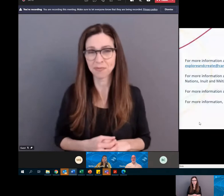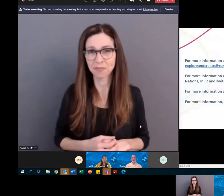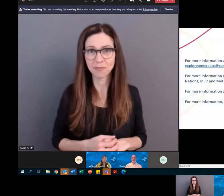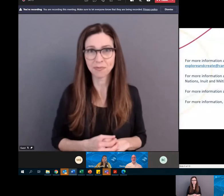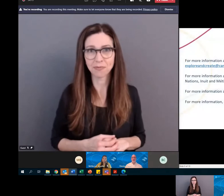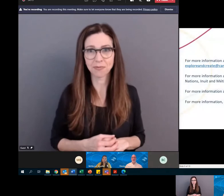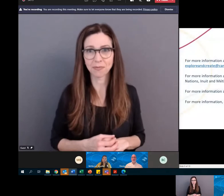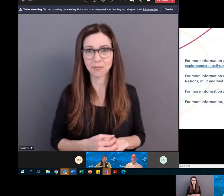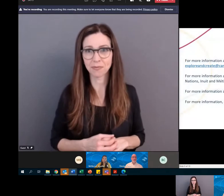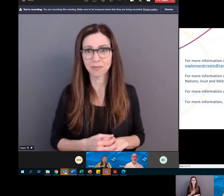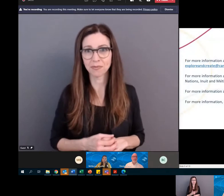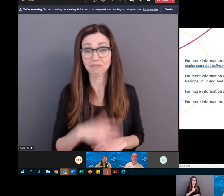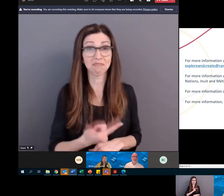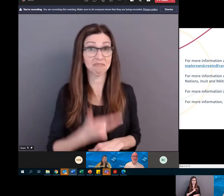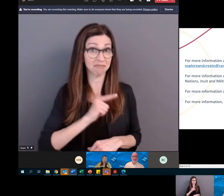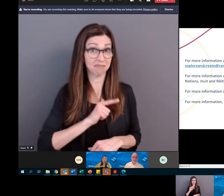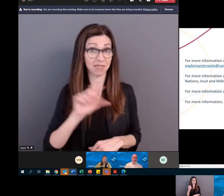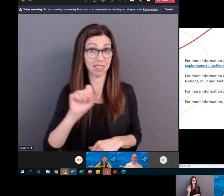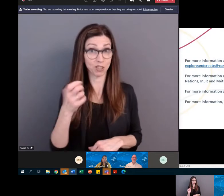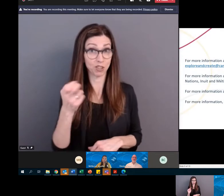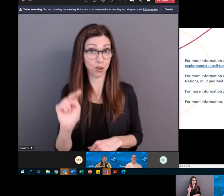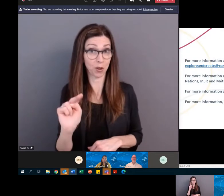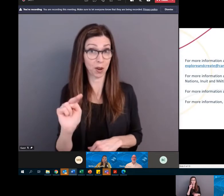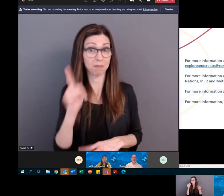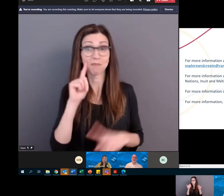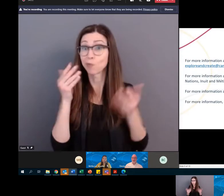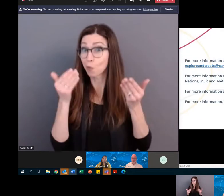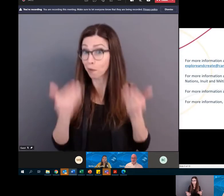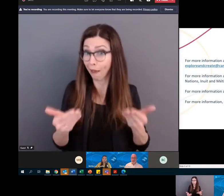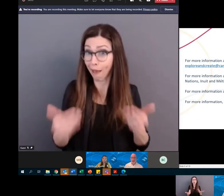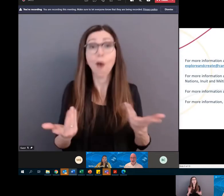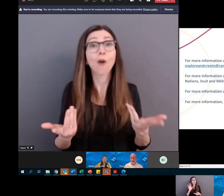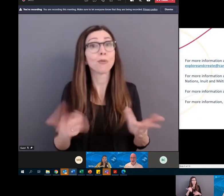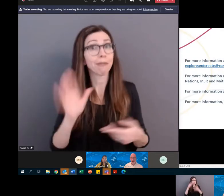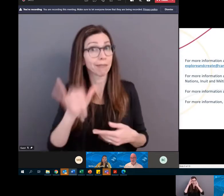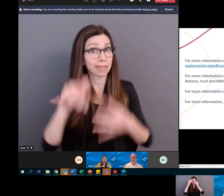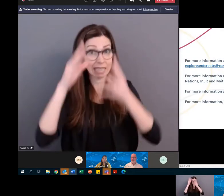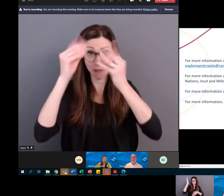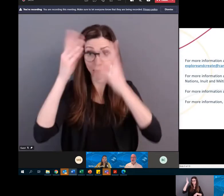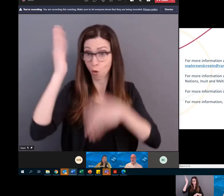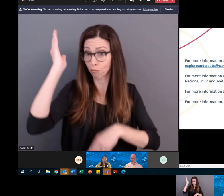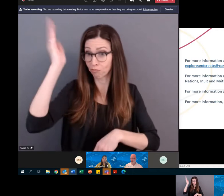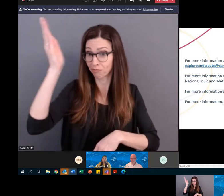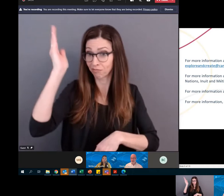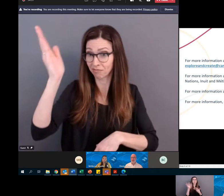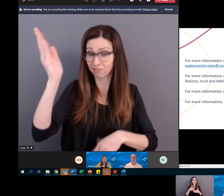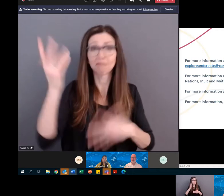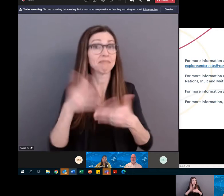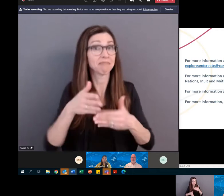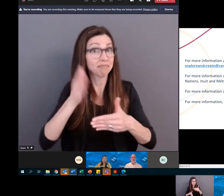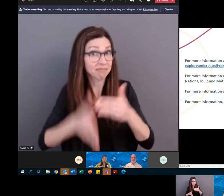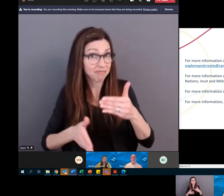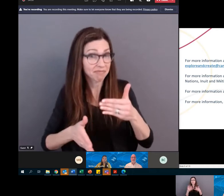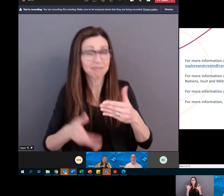Alright, that brings us to the end of our info session. On behalf of my colleagues, thank you very much for